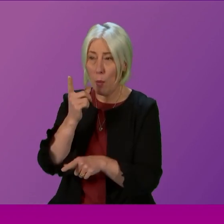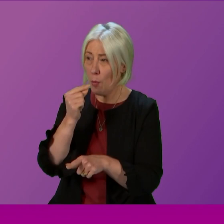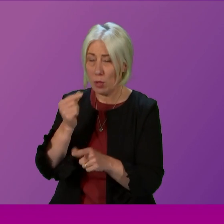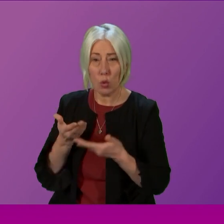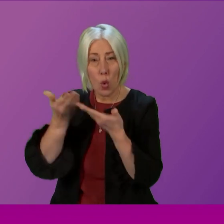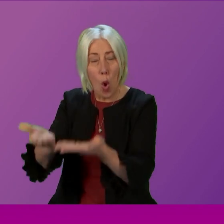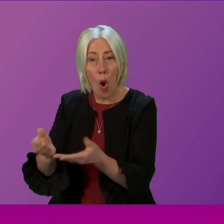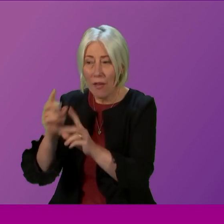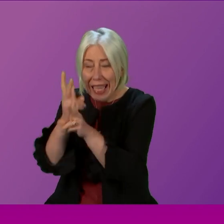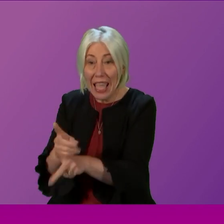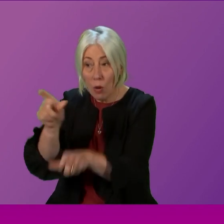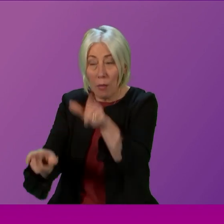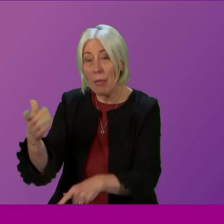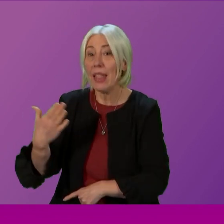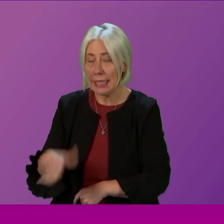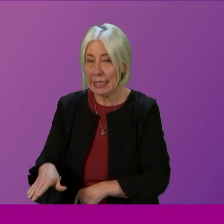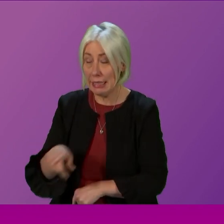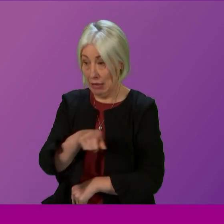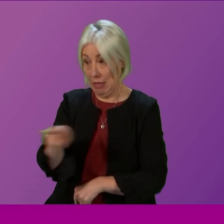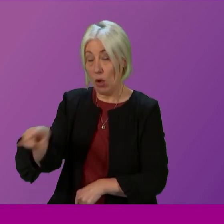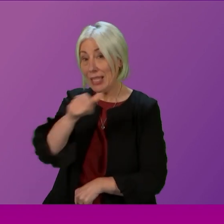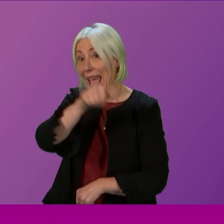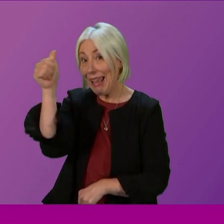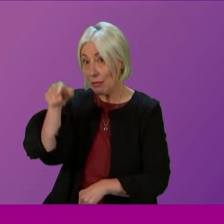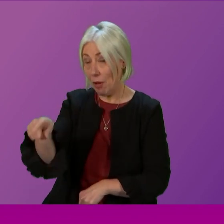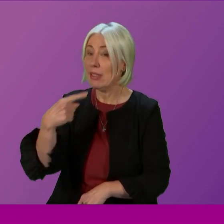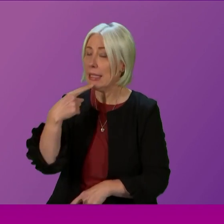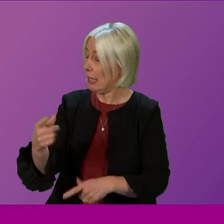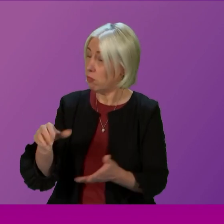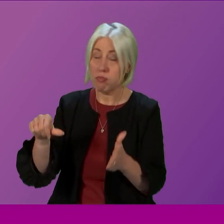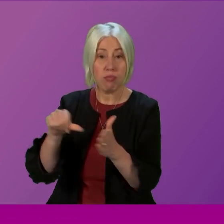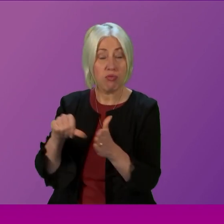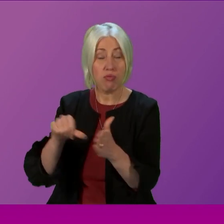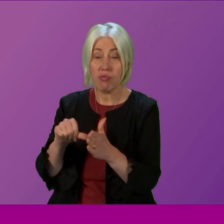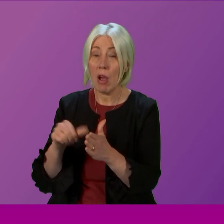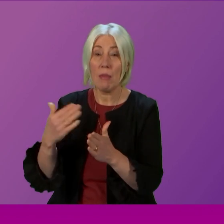The workers and experts were clear that the problem has been more than a decade in the